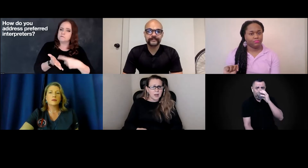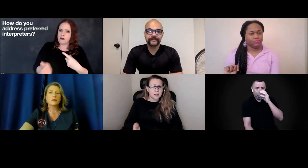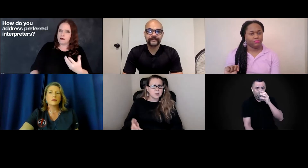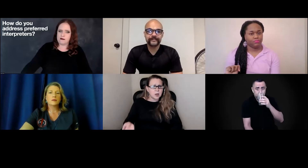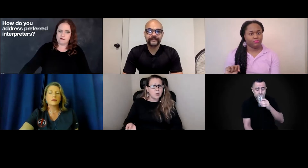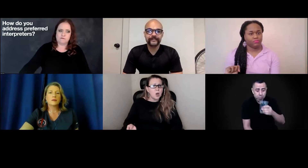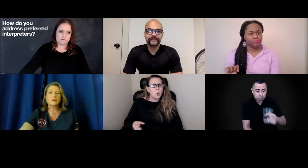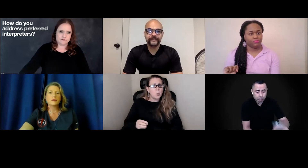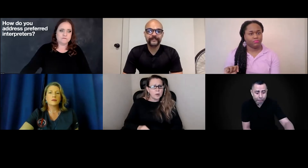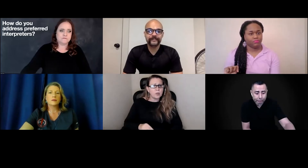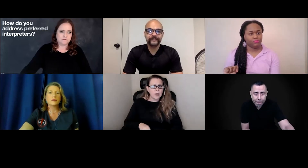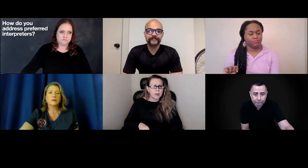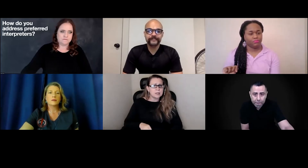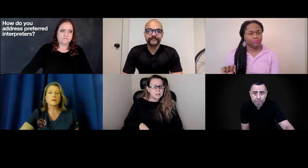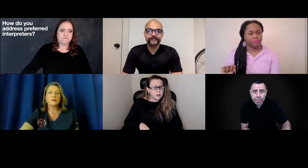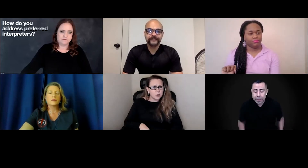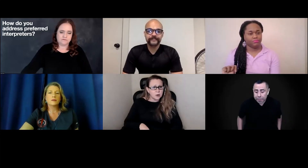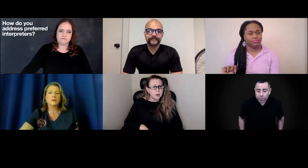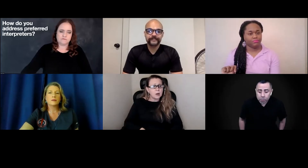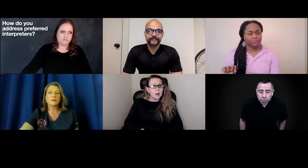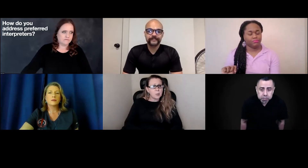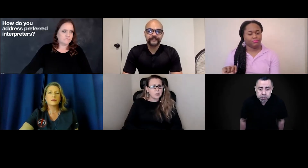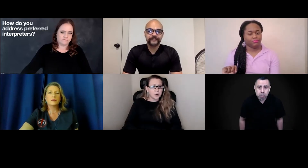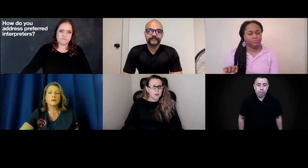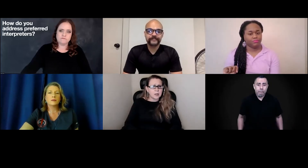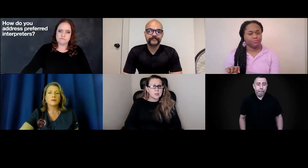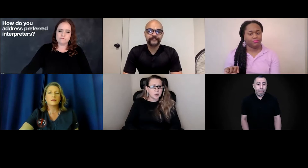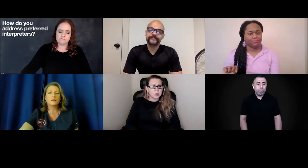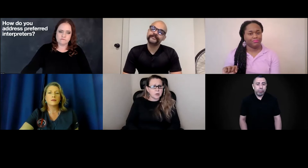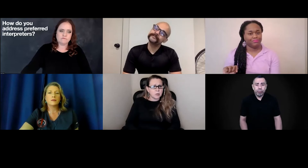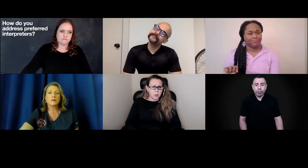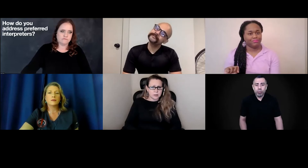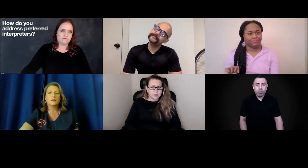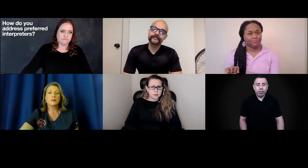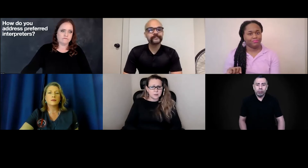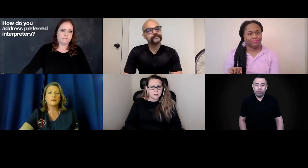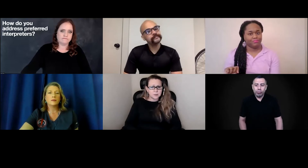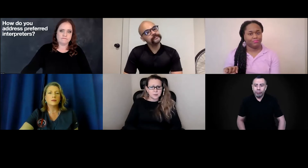Yes or no. Will they consider a preferred interpreter request?